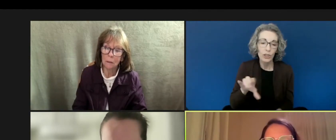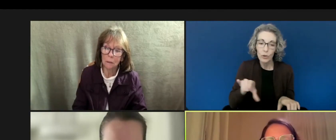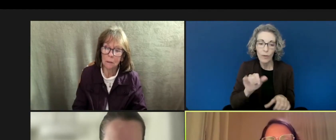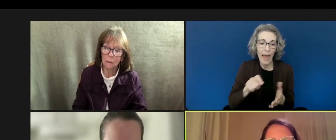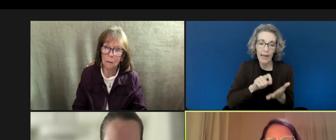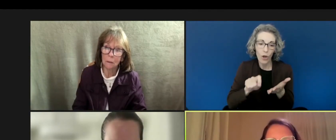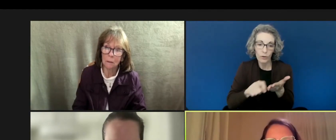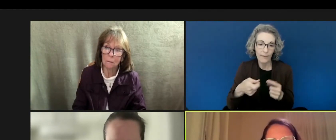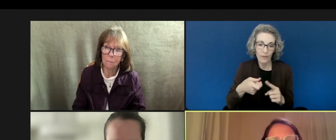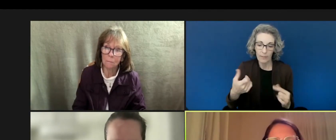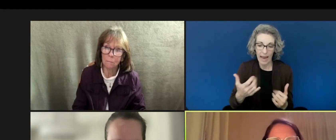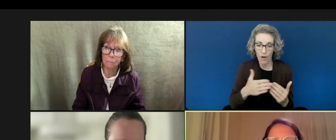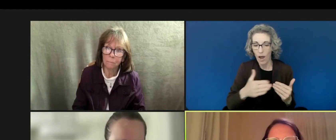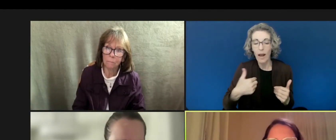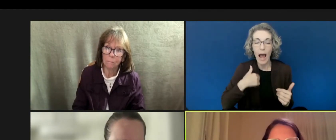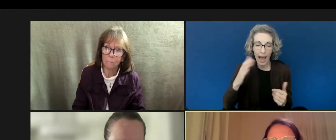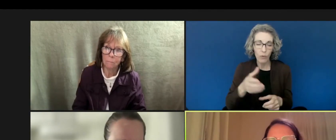I'll get us ready and I'll just do it.